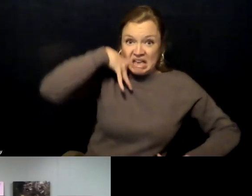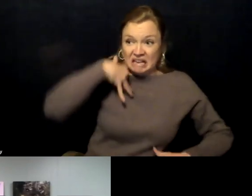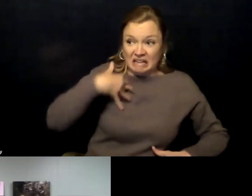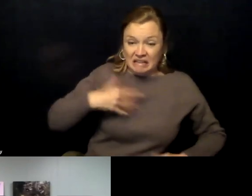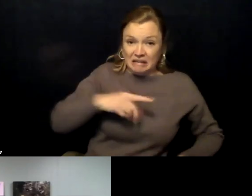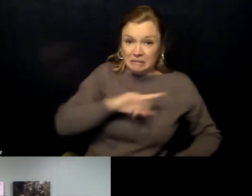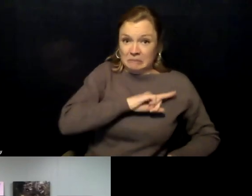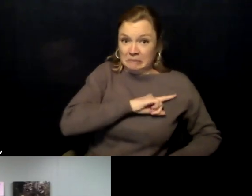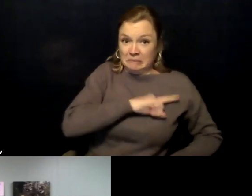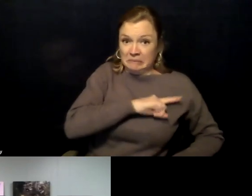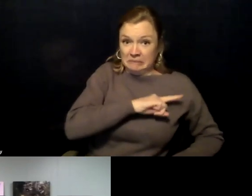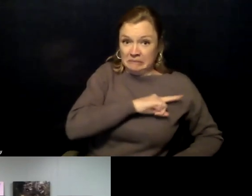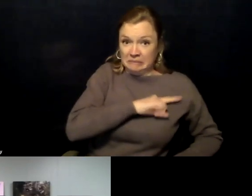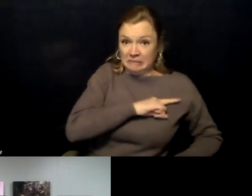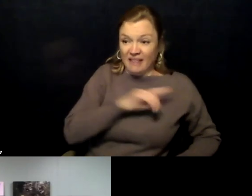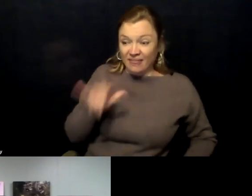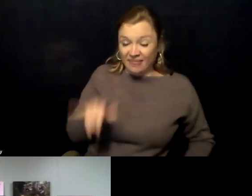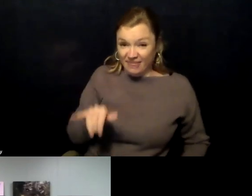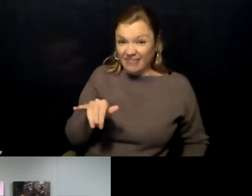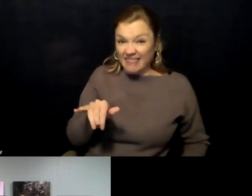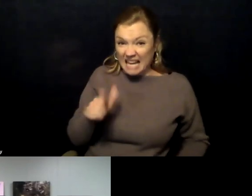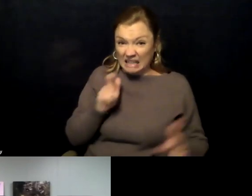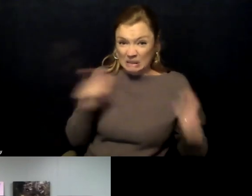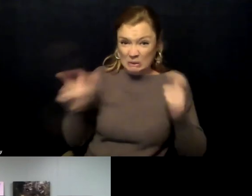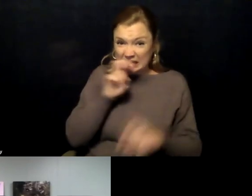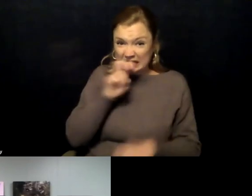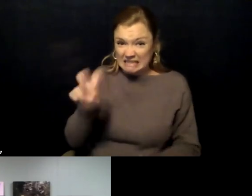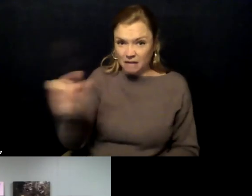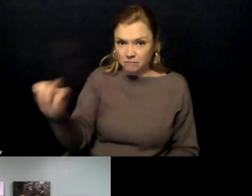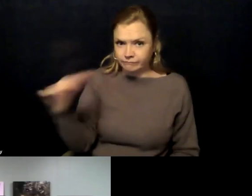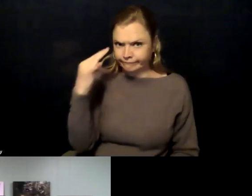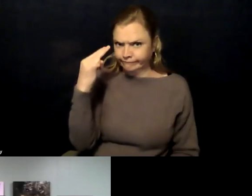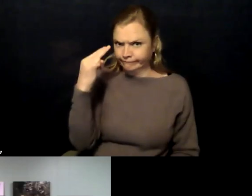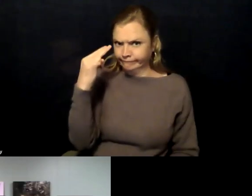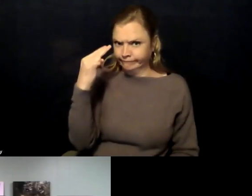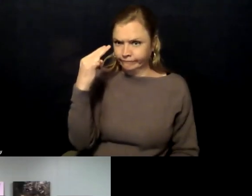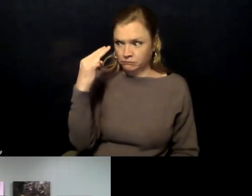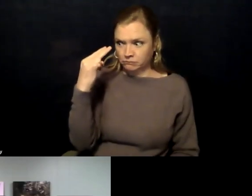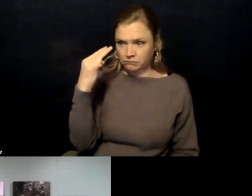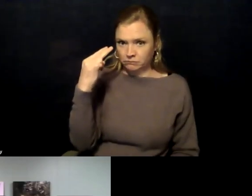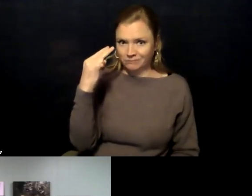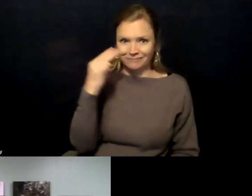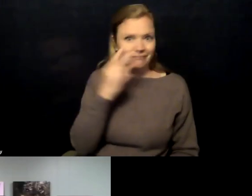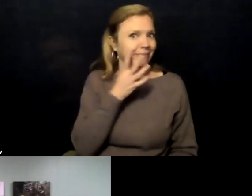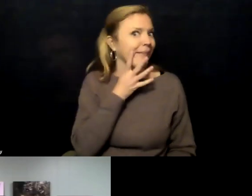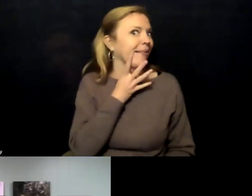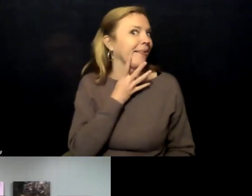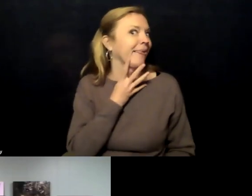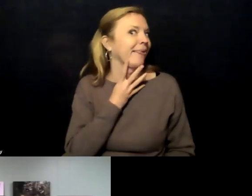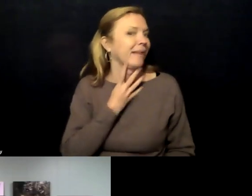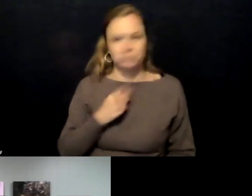I was tasty, But it was fun! Obviously